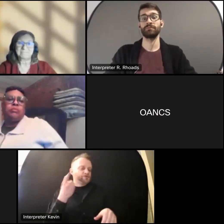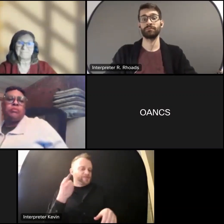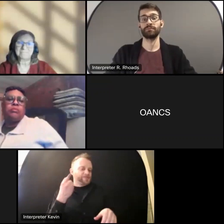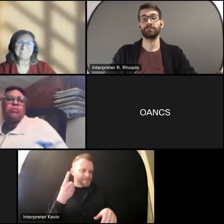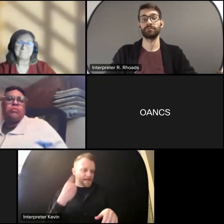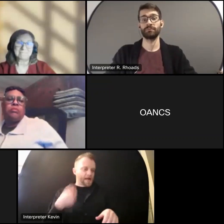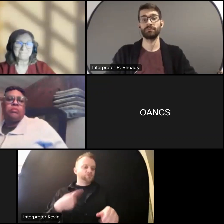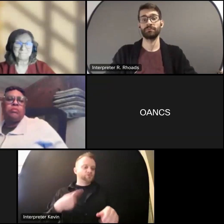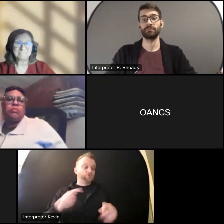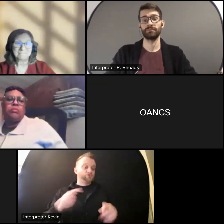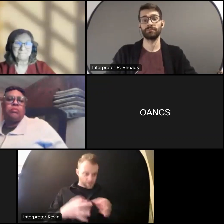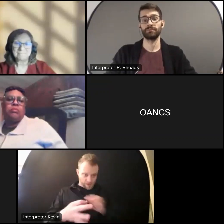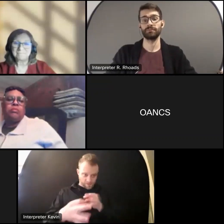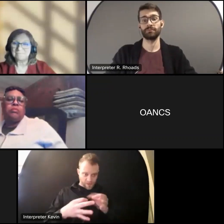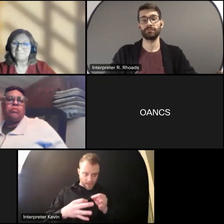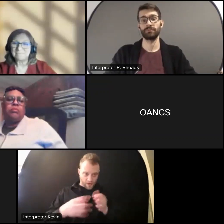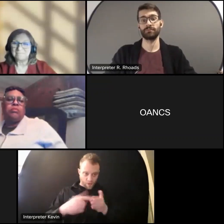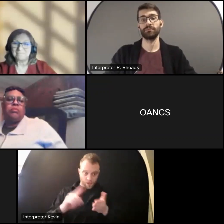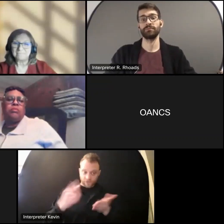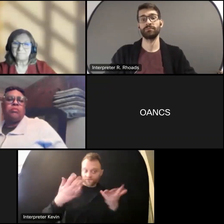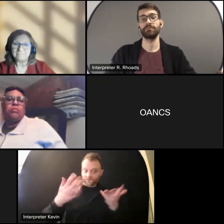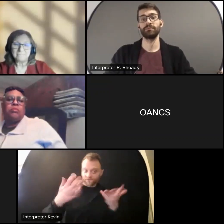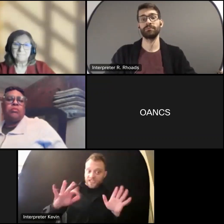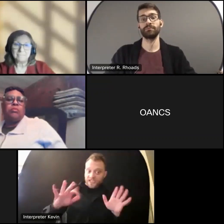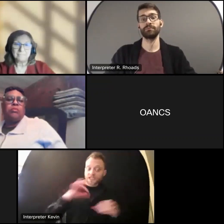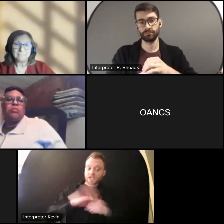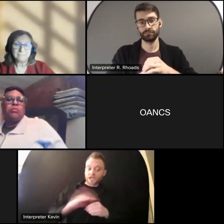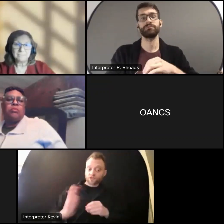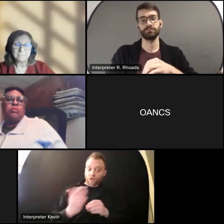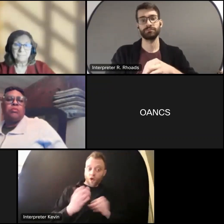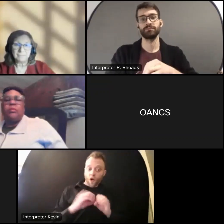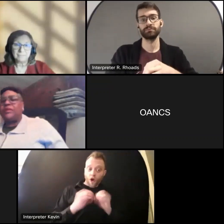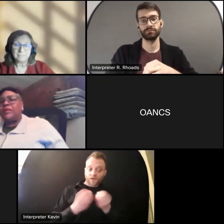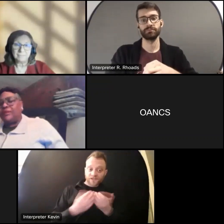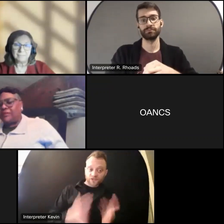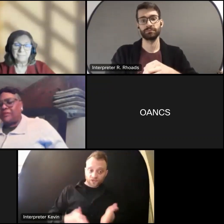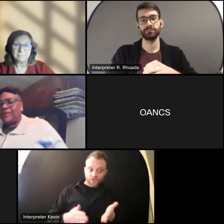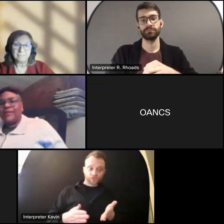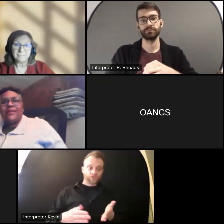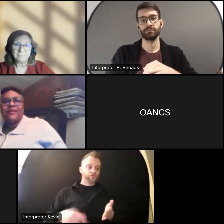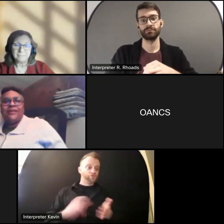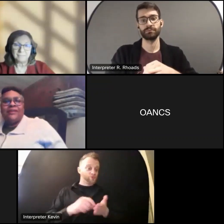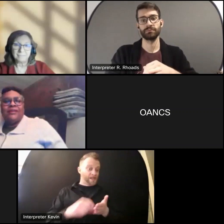complete your Security Fund paperwork, write your check for the Security Fund. Remember,